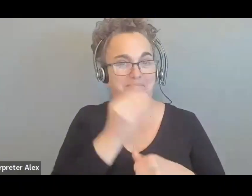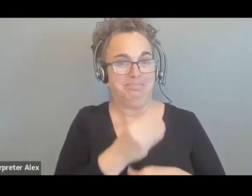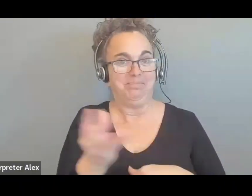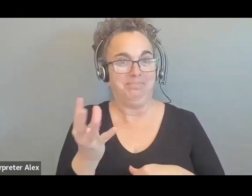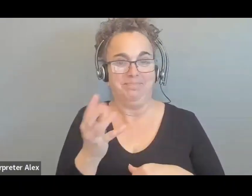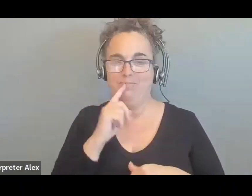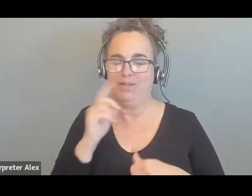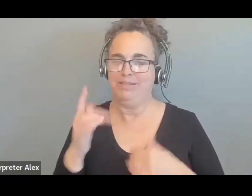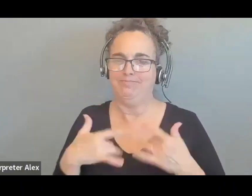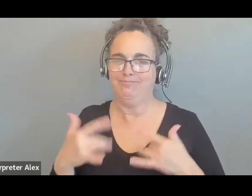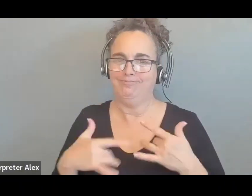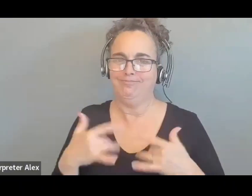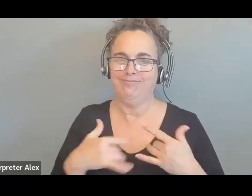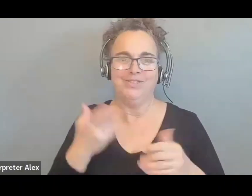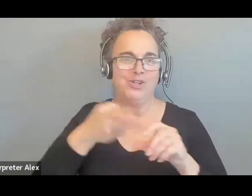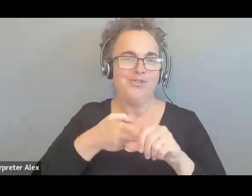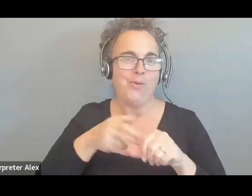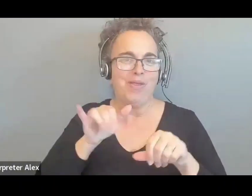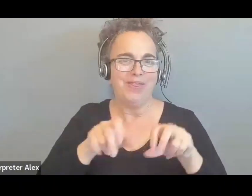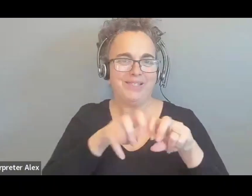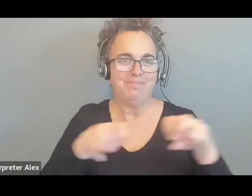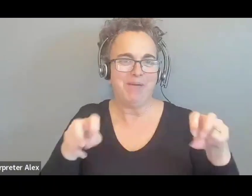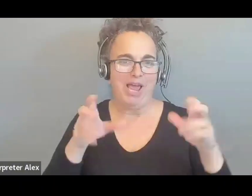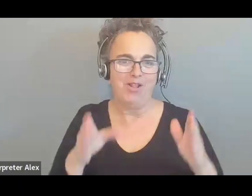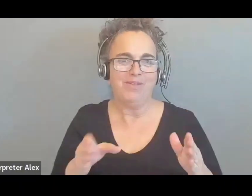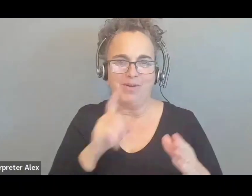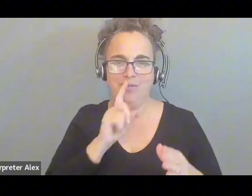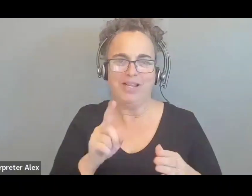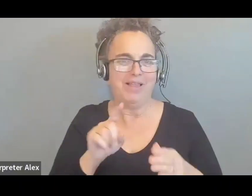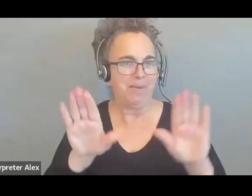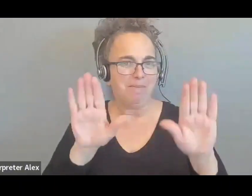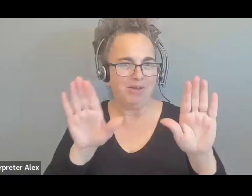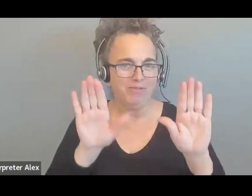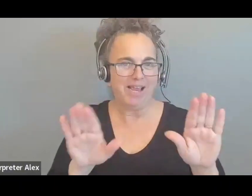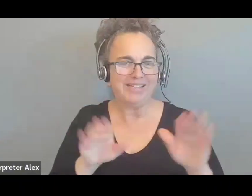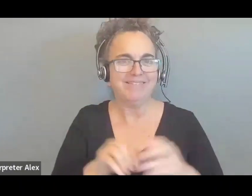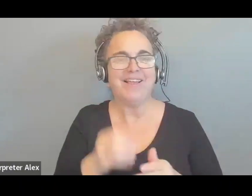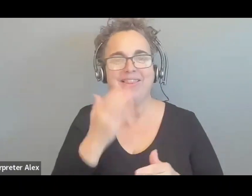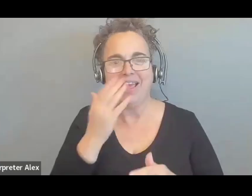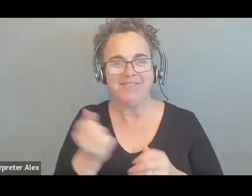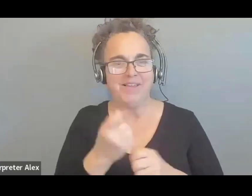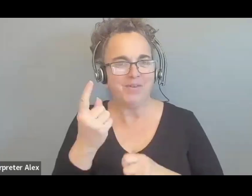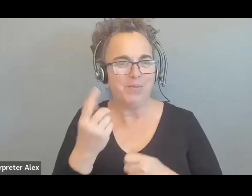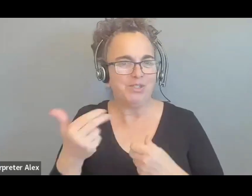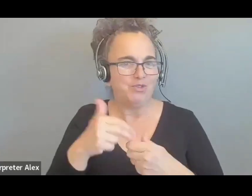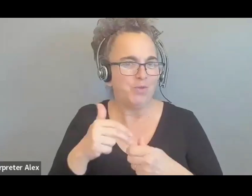to join the rest of these folks on the panel. I think it will be really, really great and thanks to everyone who's joining today.